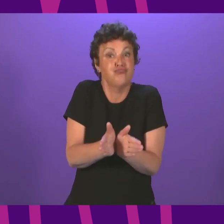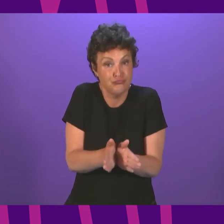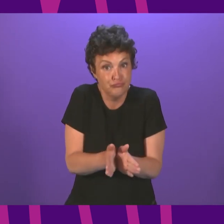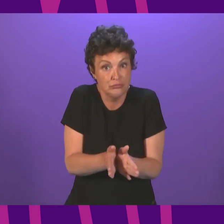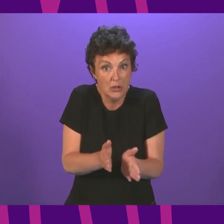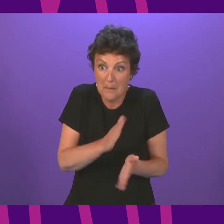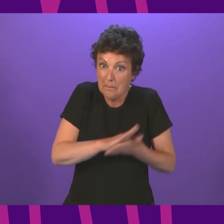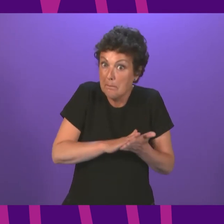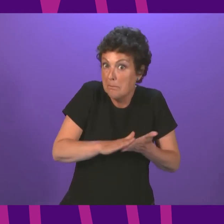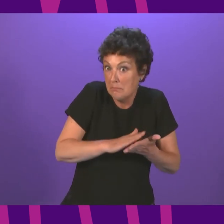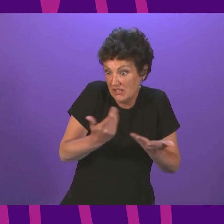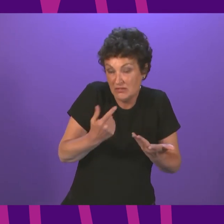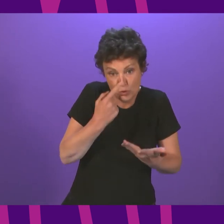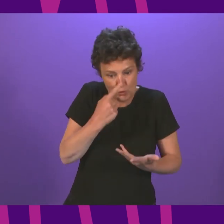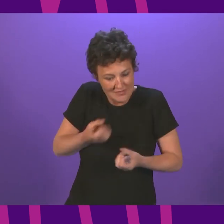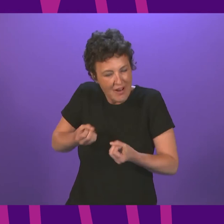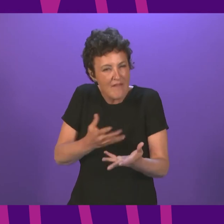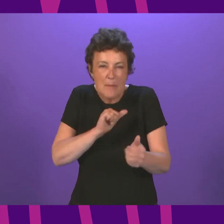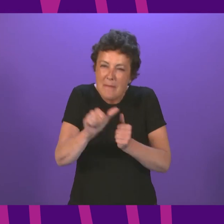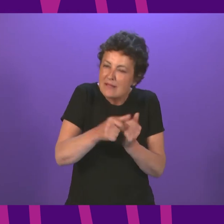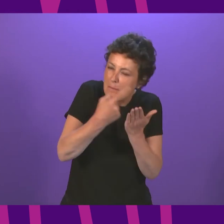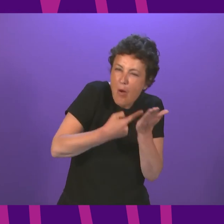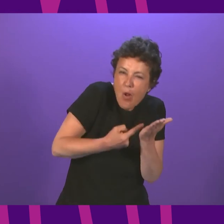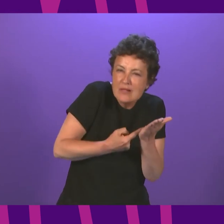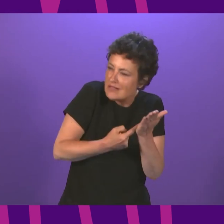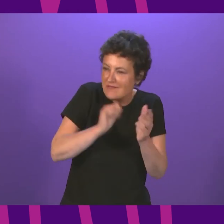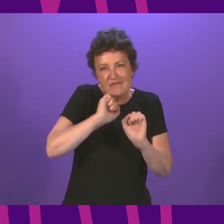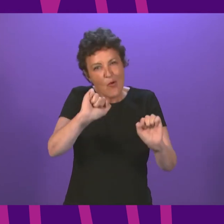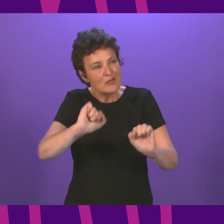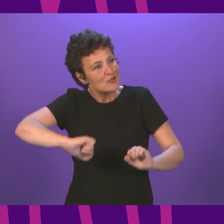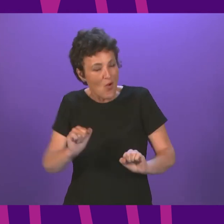include that provision in the bill, and I am pleased that Labour supports it. I look